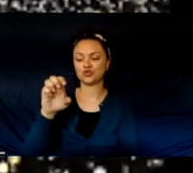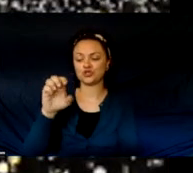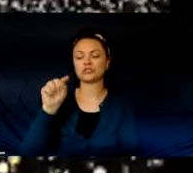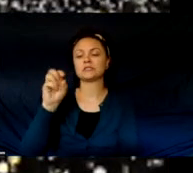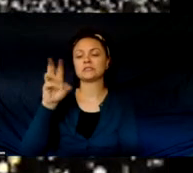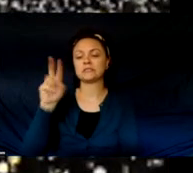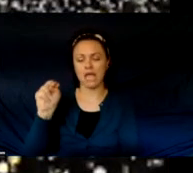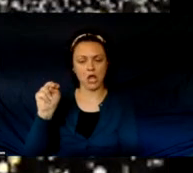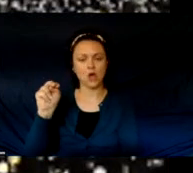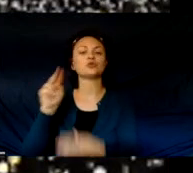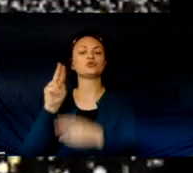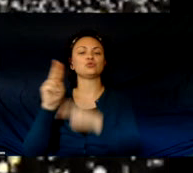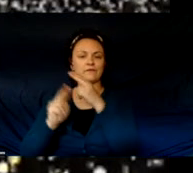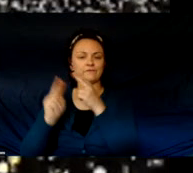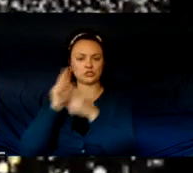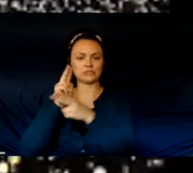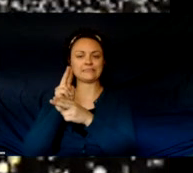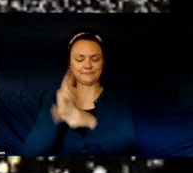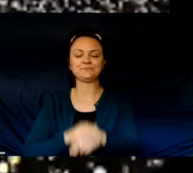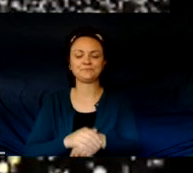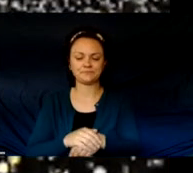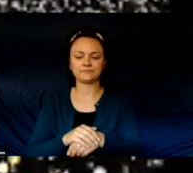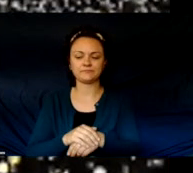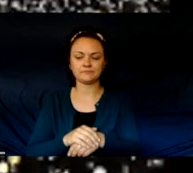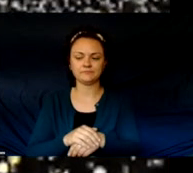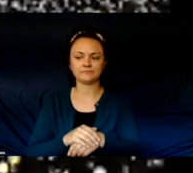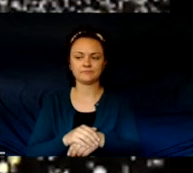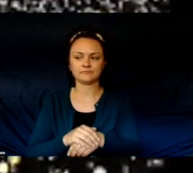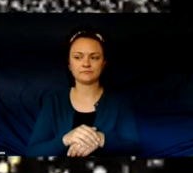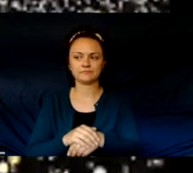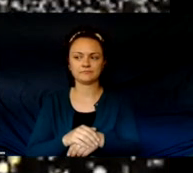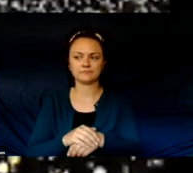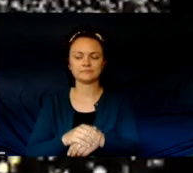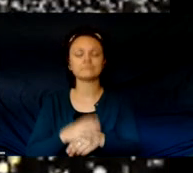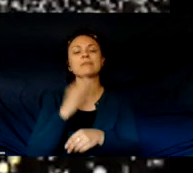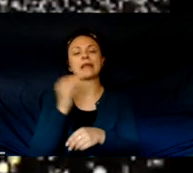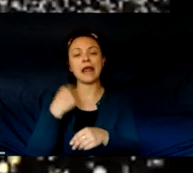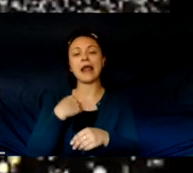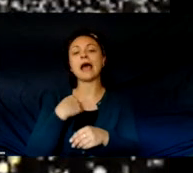I'm coming to you from Los Angeles, California.